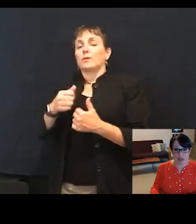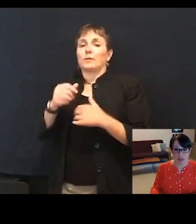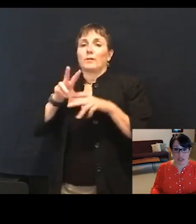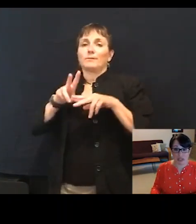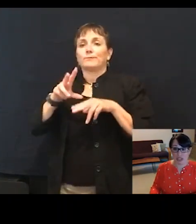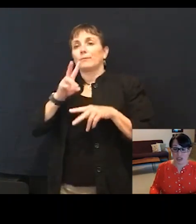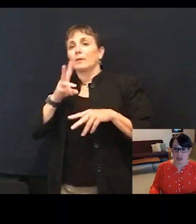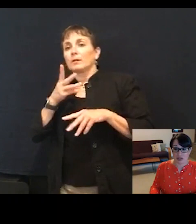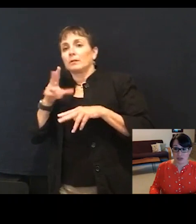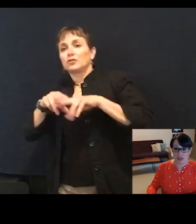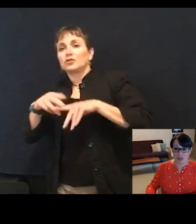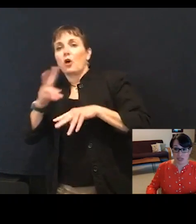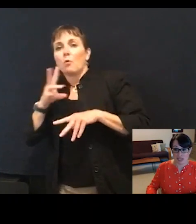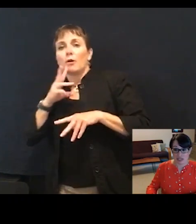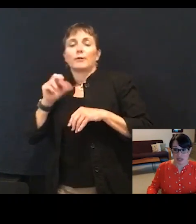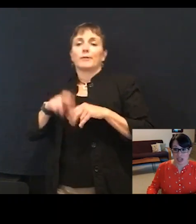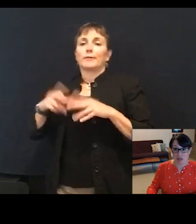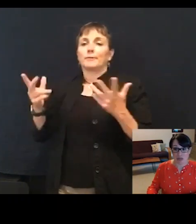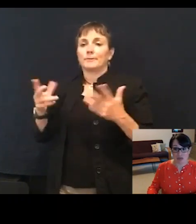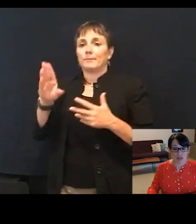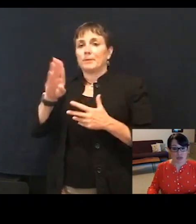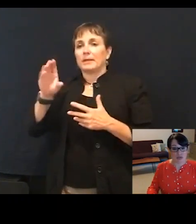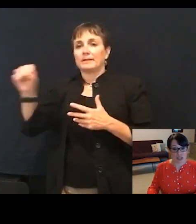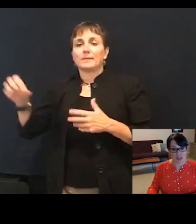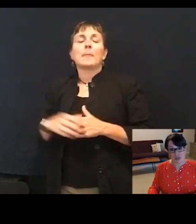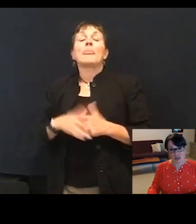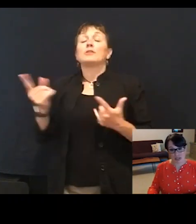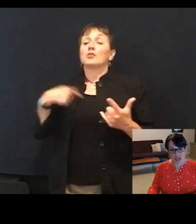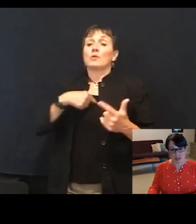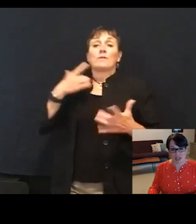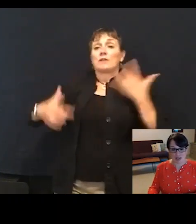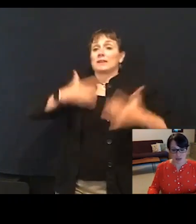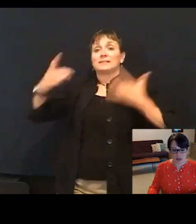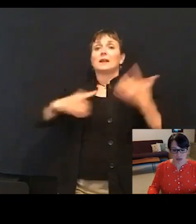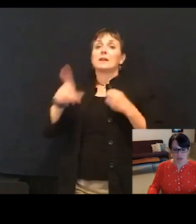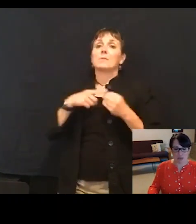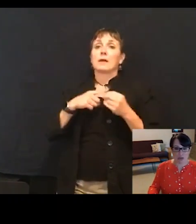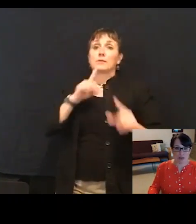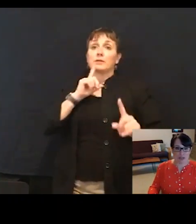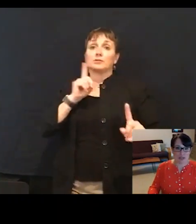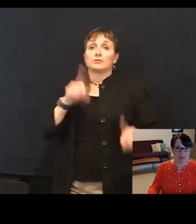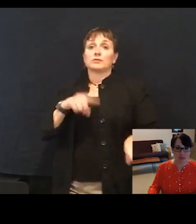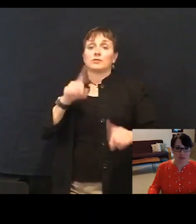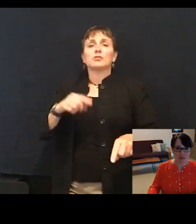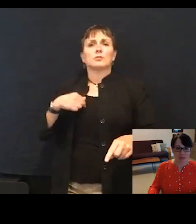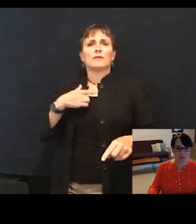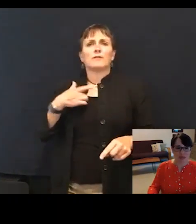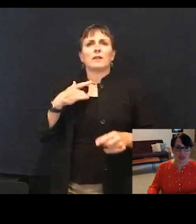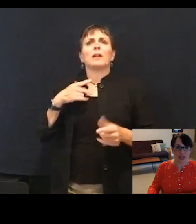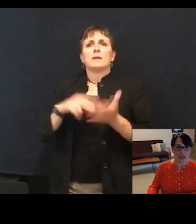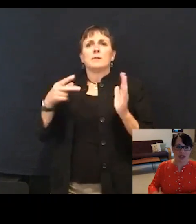and we think that it means that the hybrid V2 vectors with stop signs hold a lot of promise.